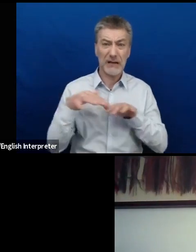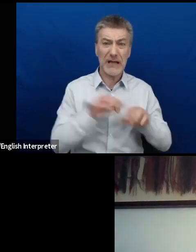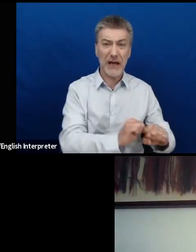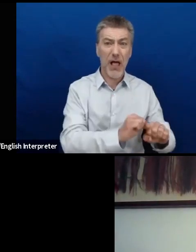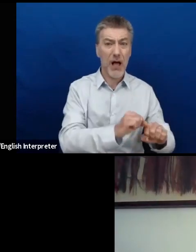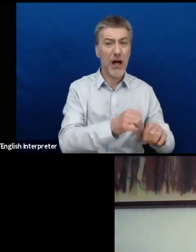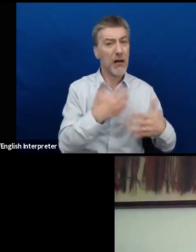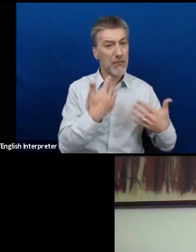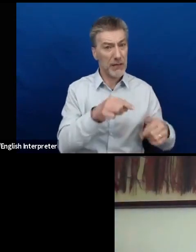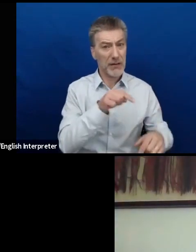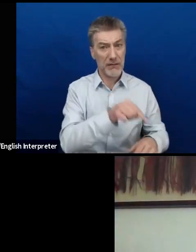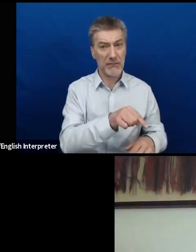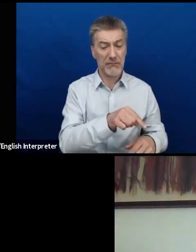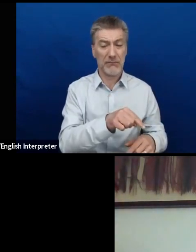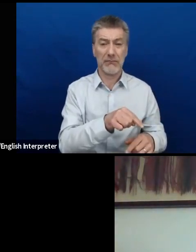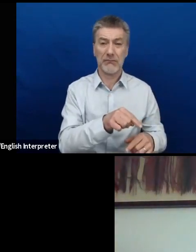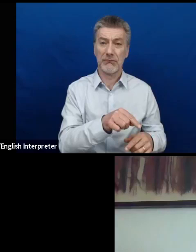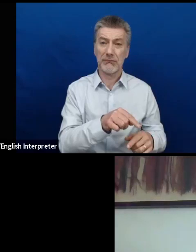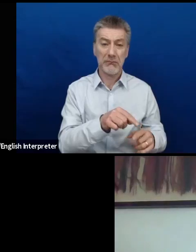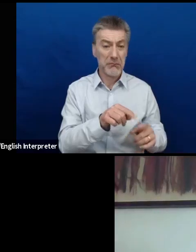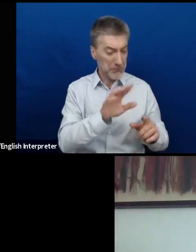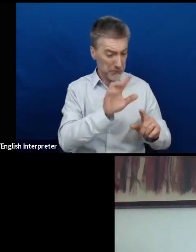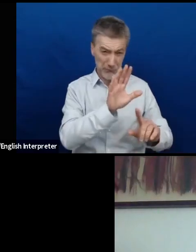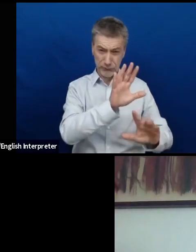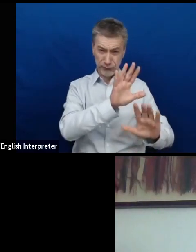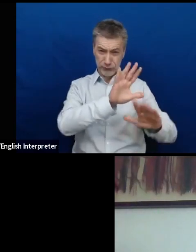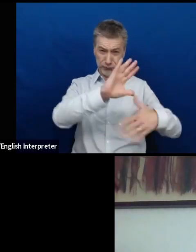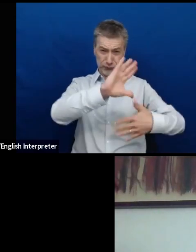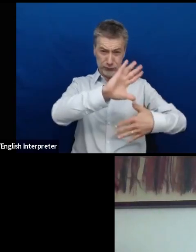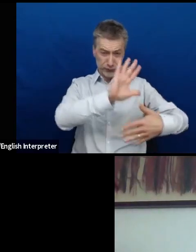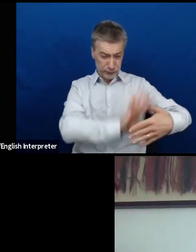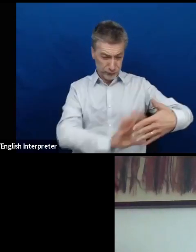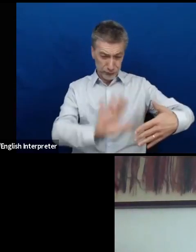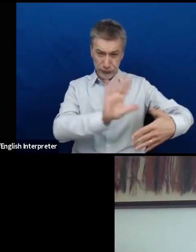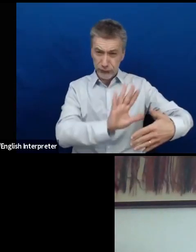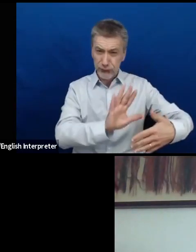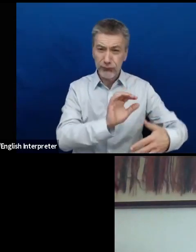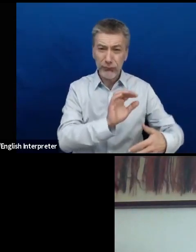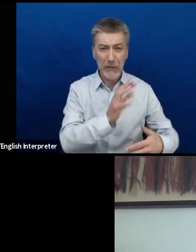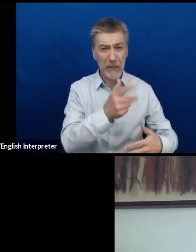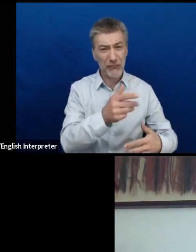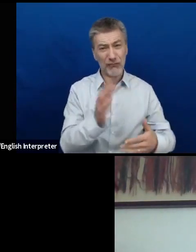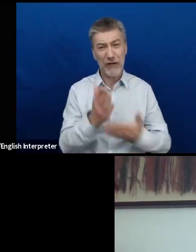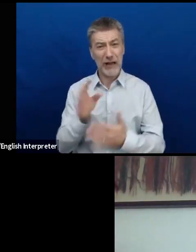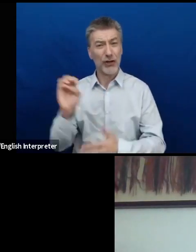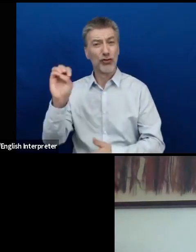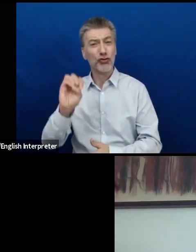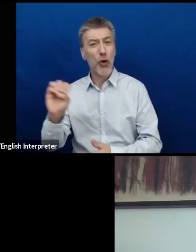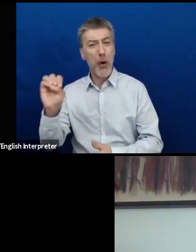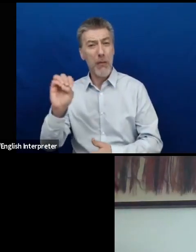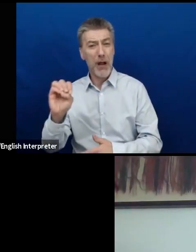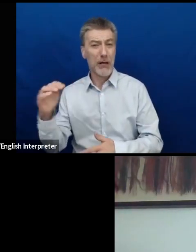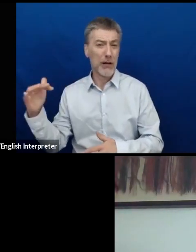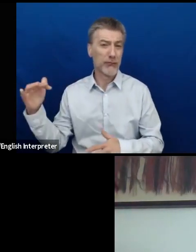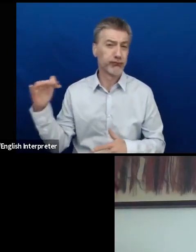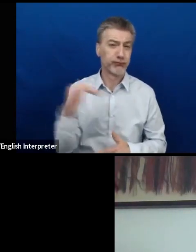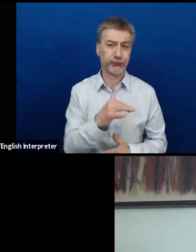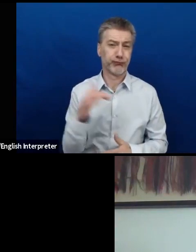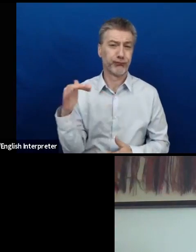find solutions to address forms of inequality and the argument I'm making is really that the